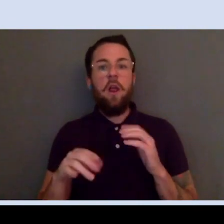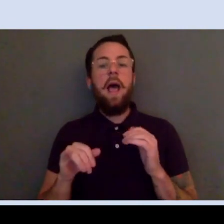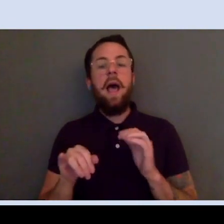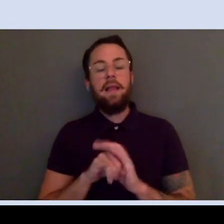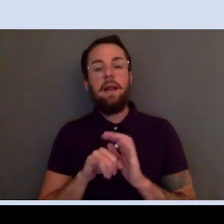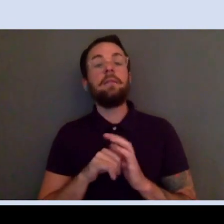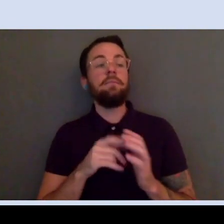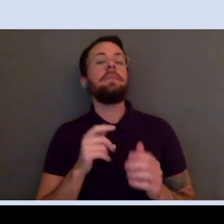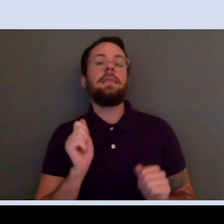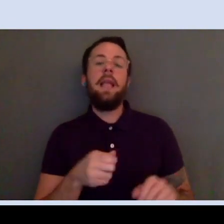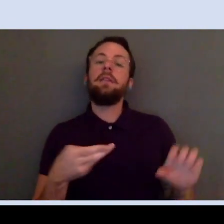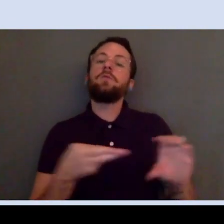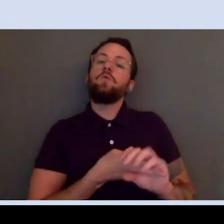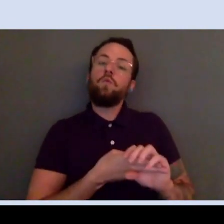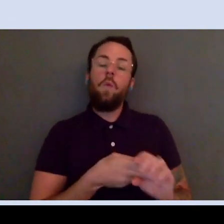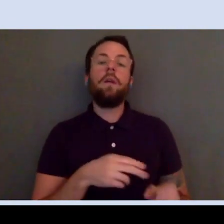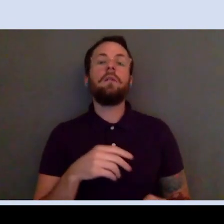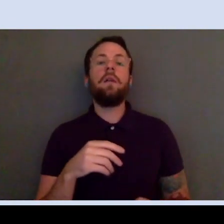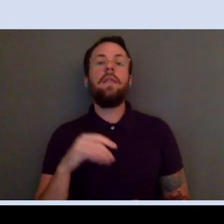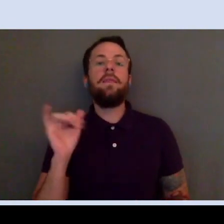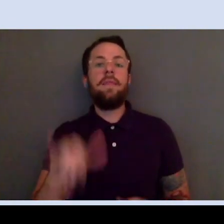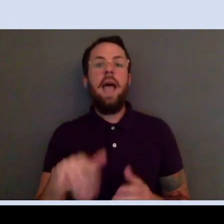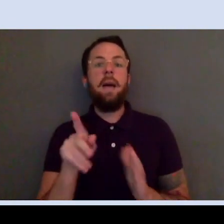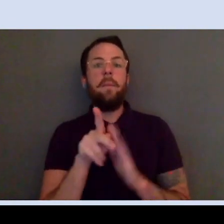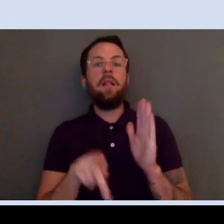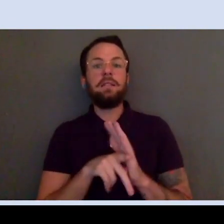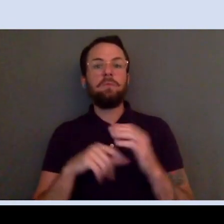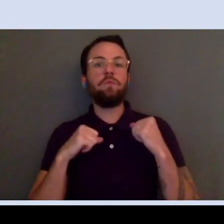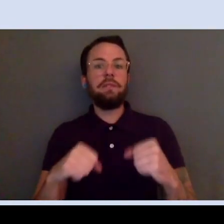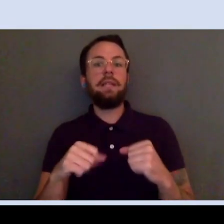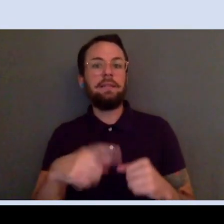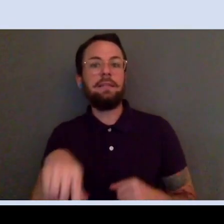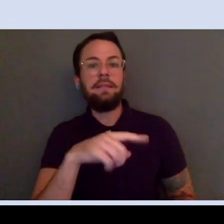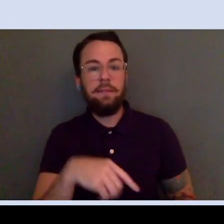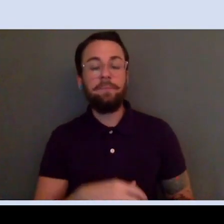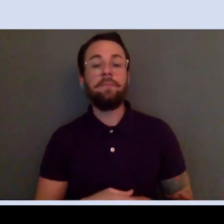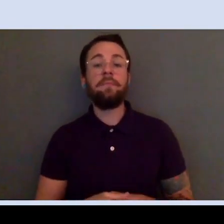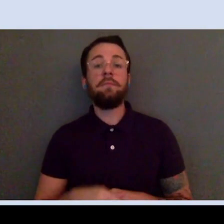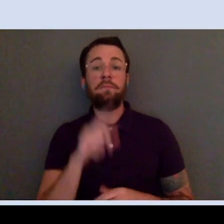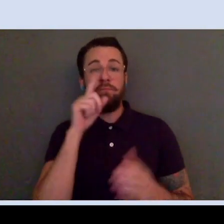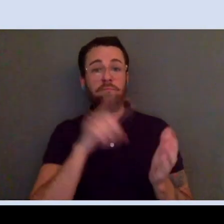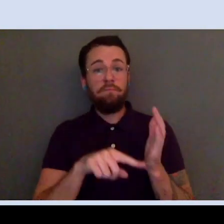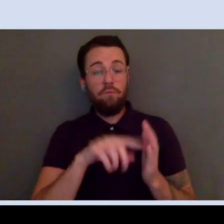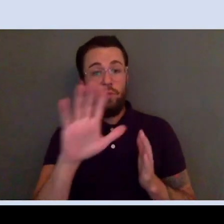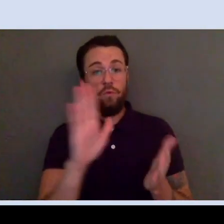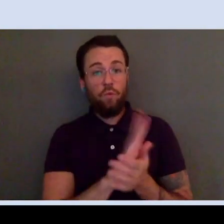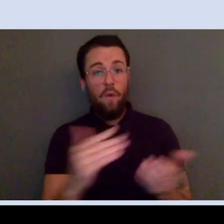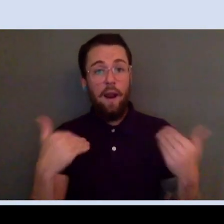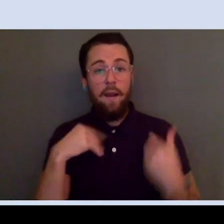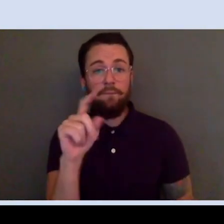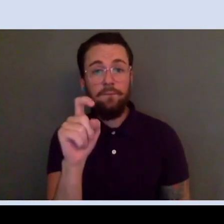They are allowed to join the team of their gender identity rather than the sex assigned at birth.